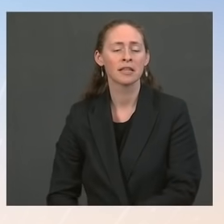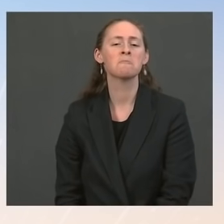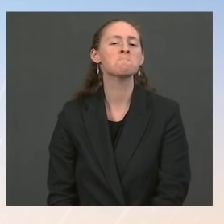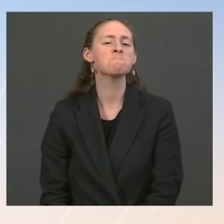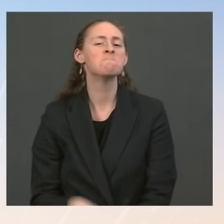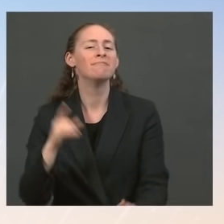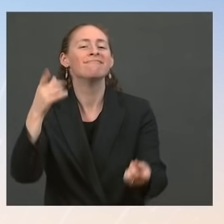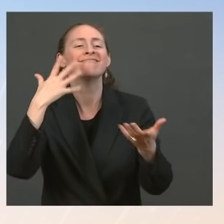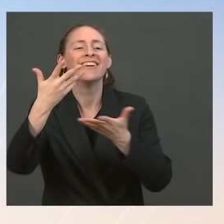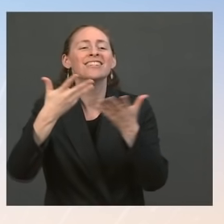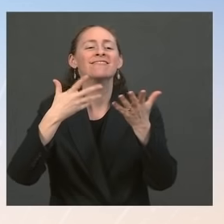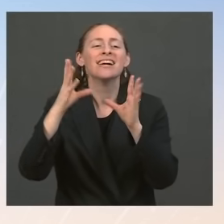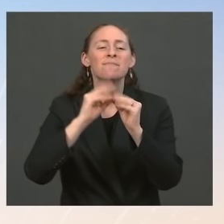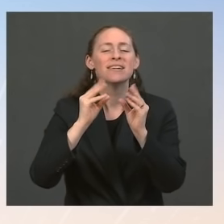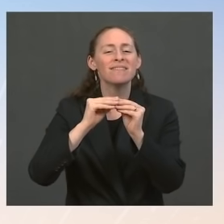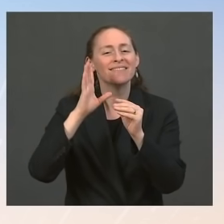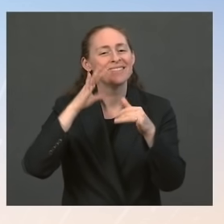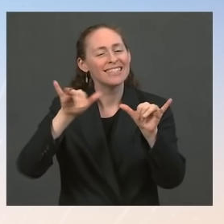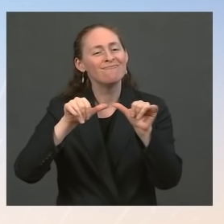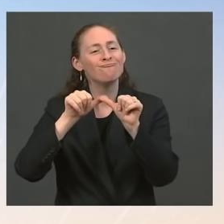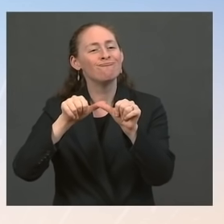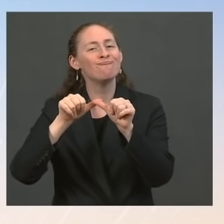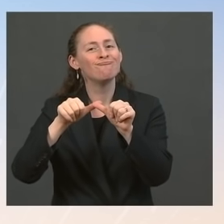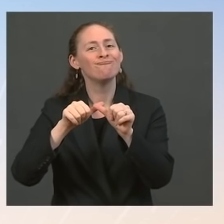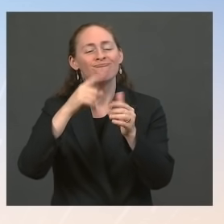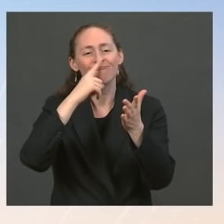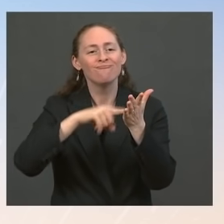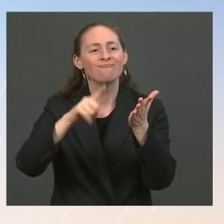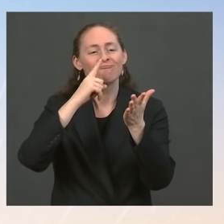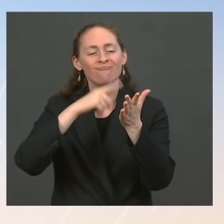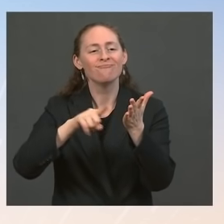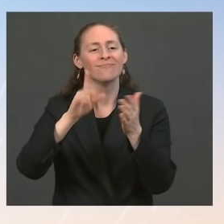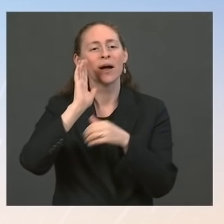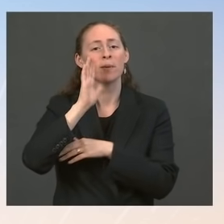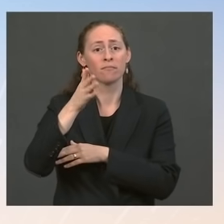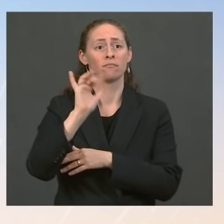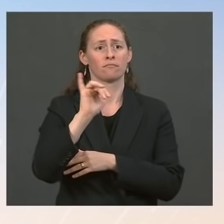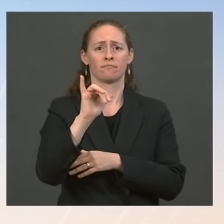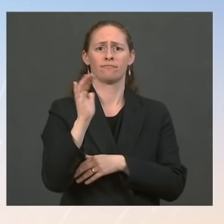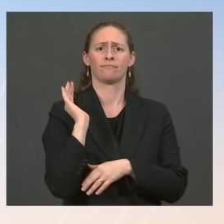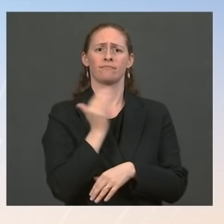he has and he'll continue to. I'd also note that our team, senior members of the White House team